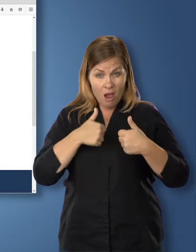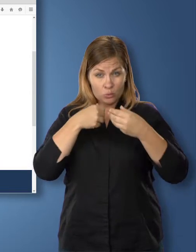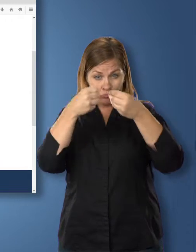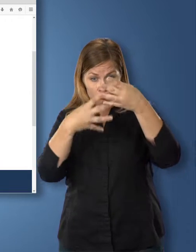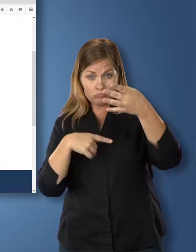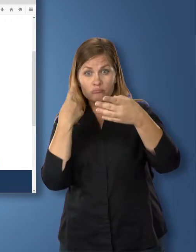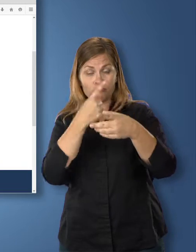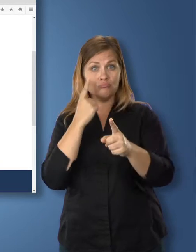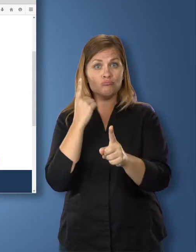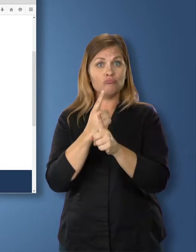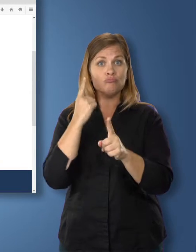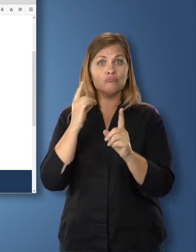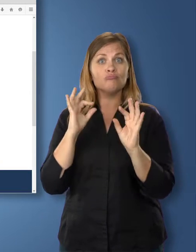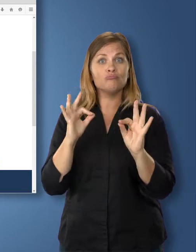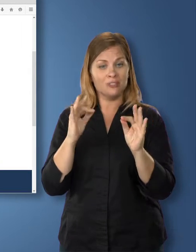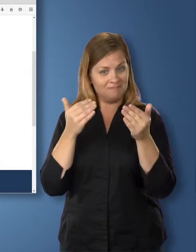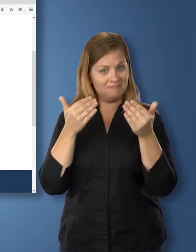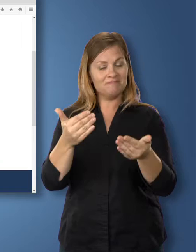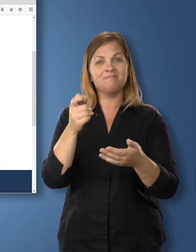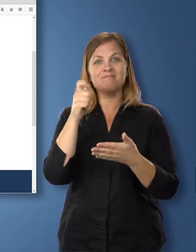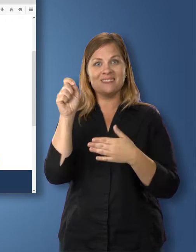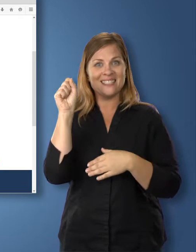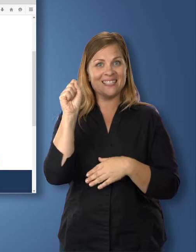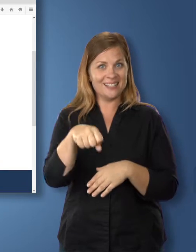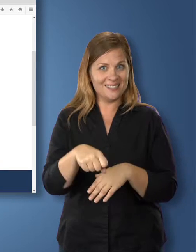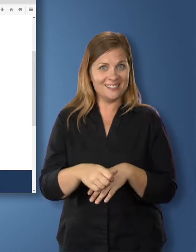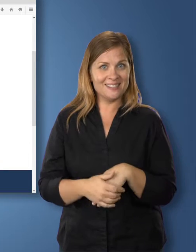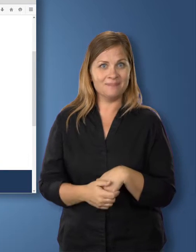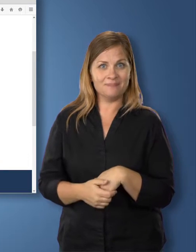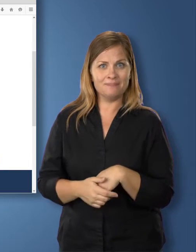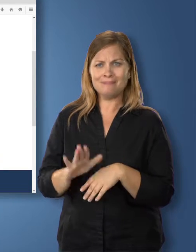If it is correct, click 'yes.' If it's not, click 'no'